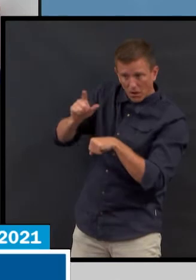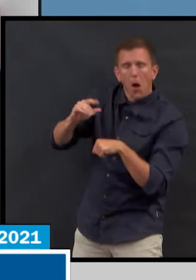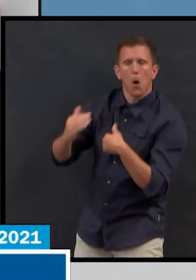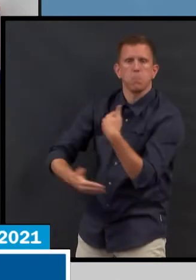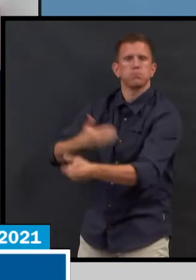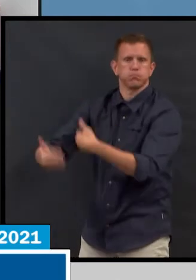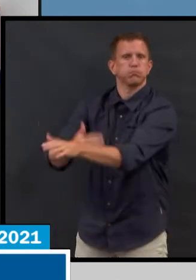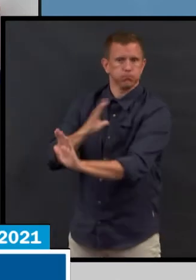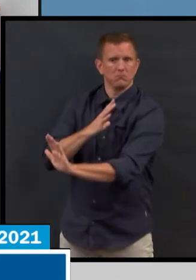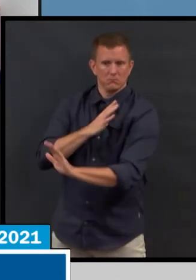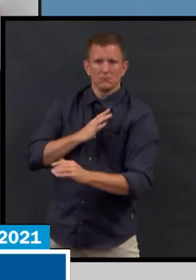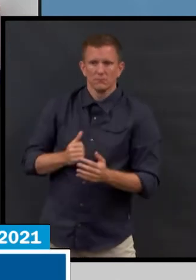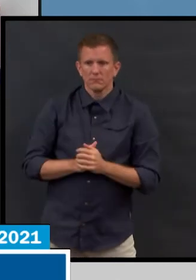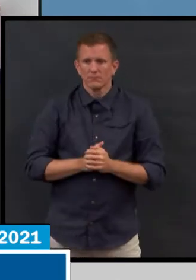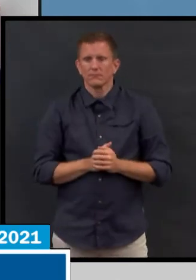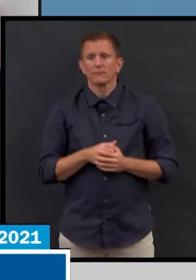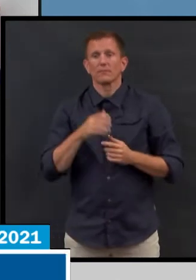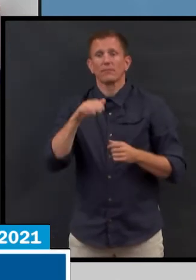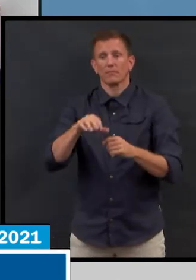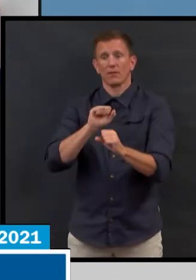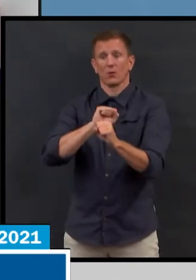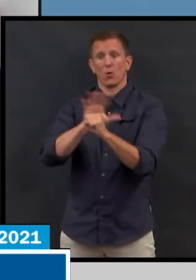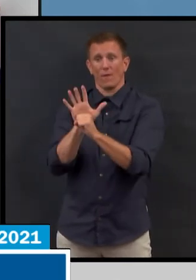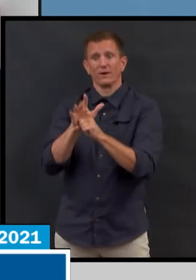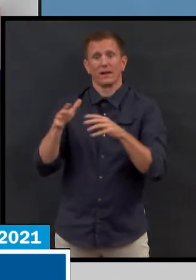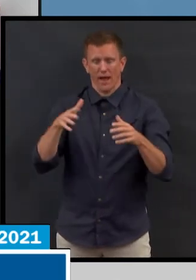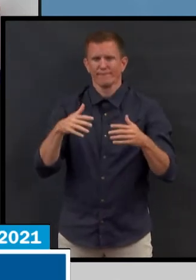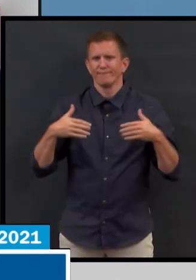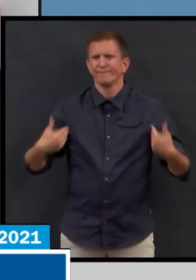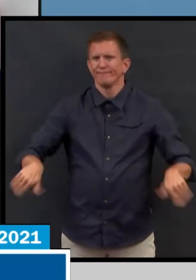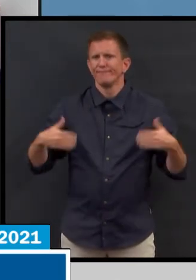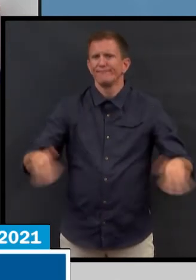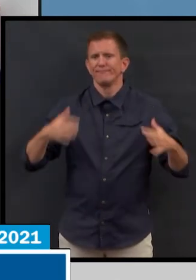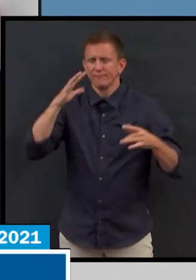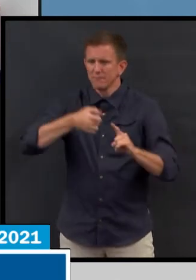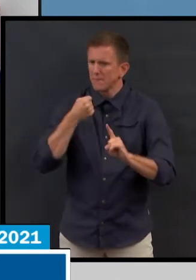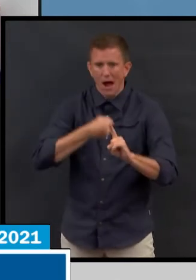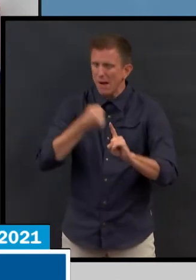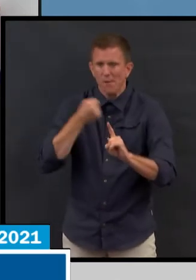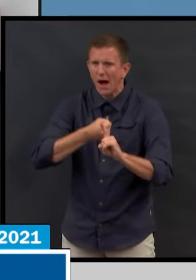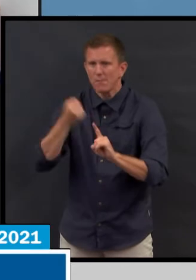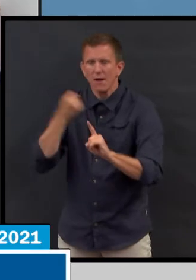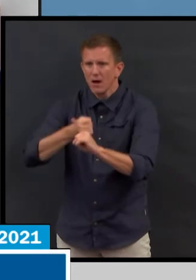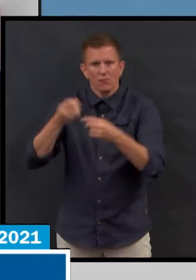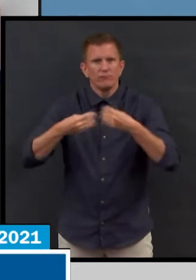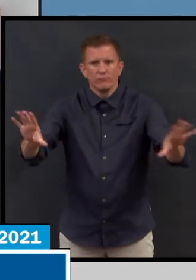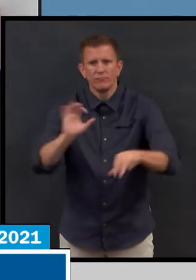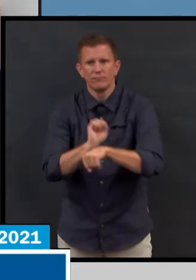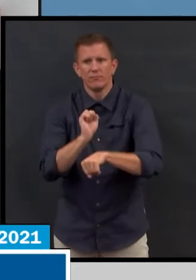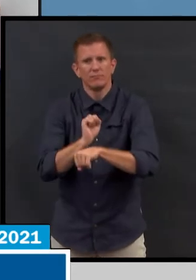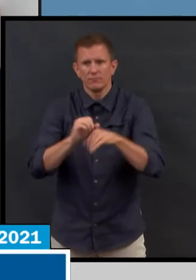um than ever before and we are fortunate that we have new resources from the federal government